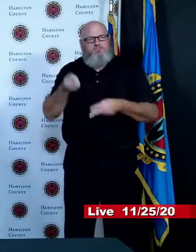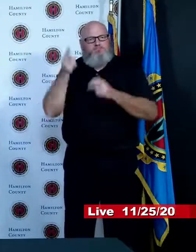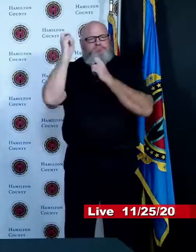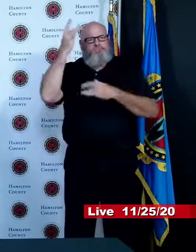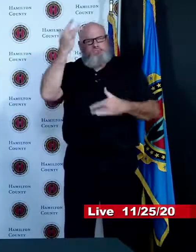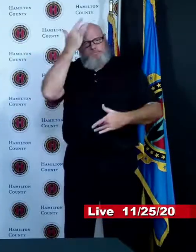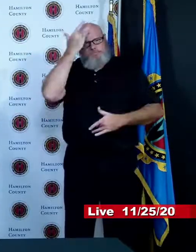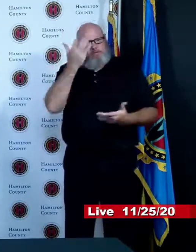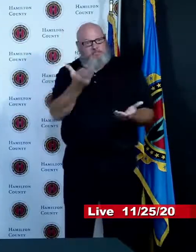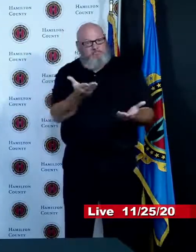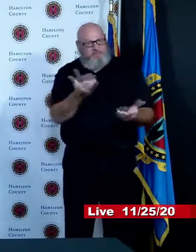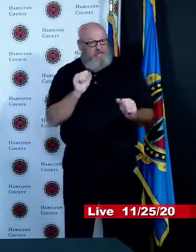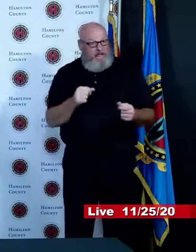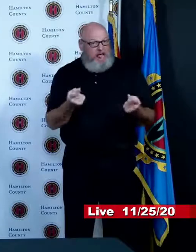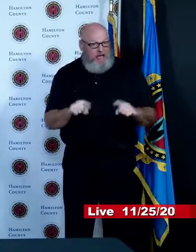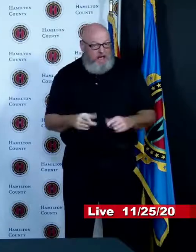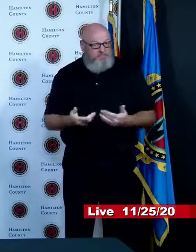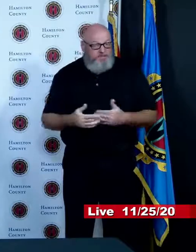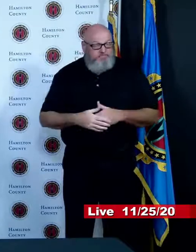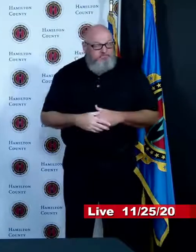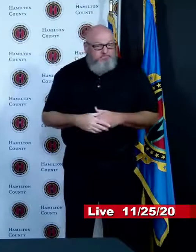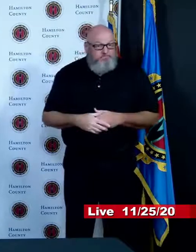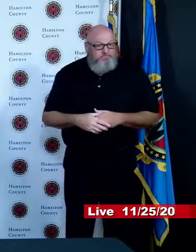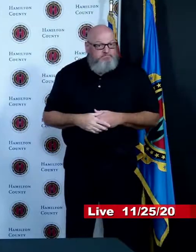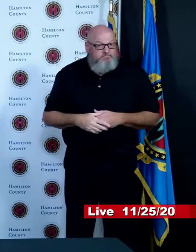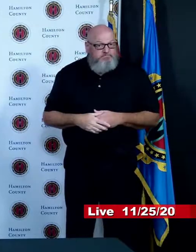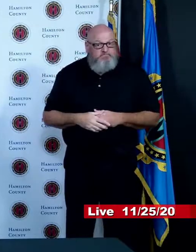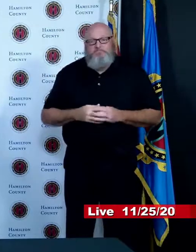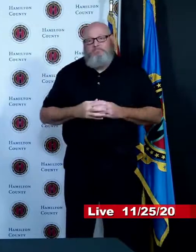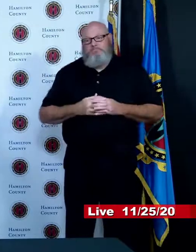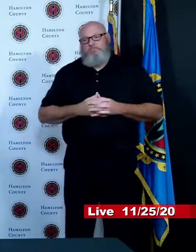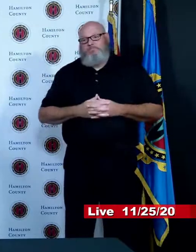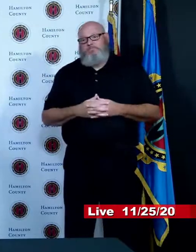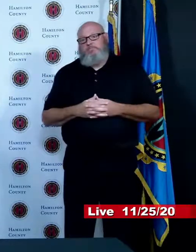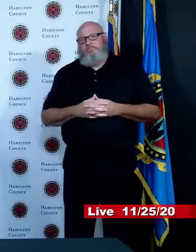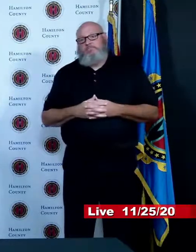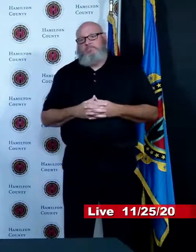that question wasn't changing our behavior it was really a data point and it's saving my team five